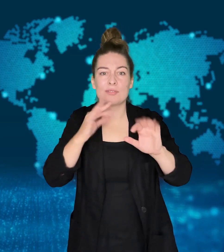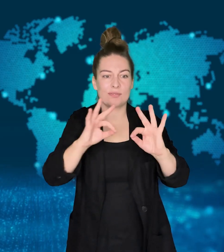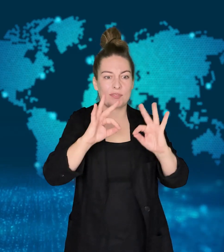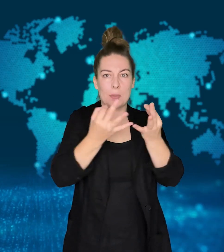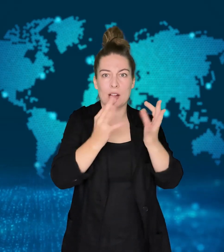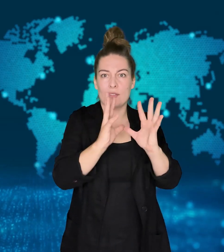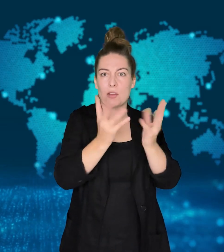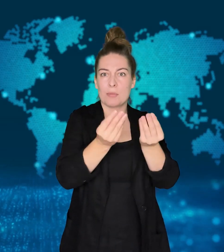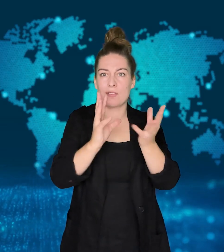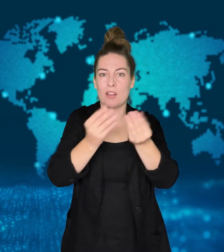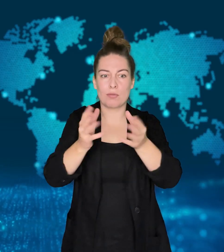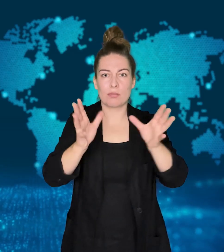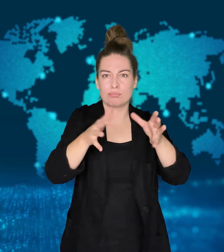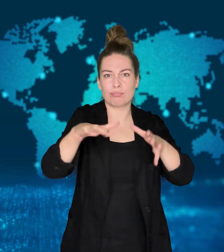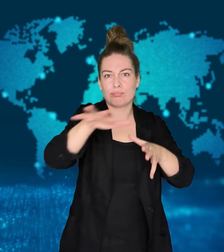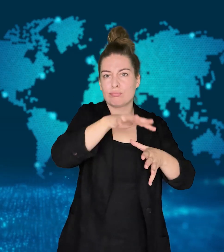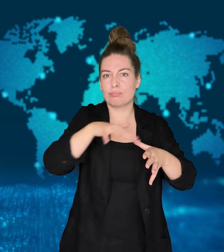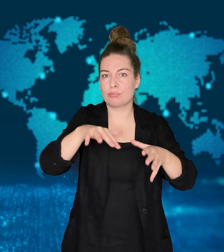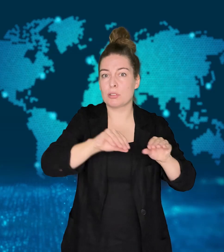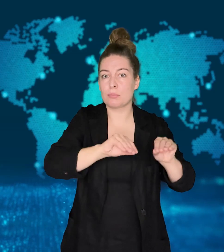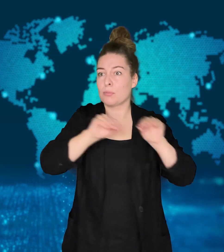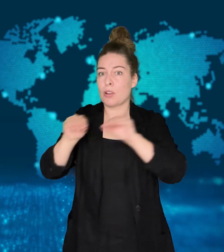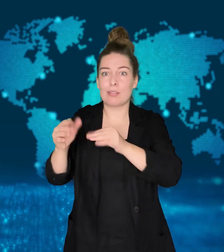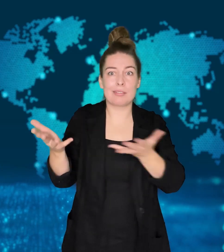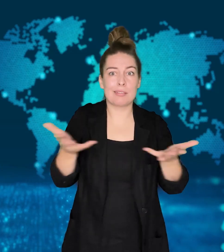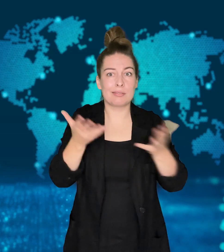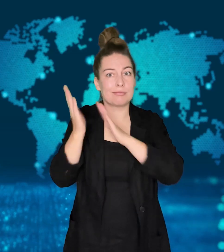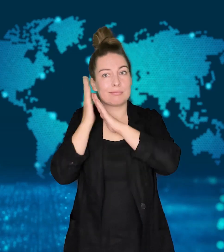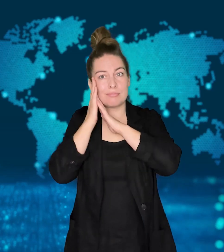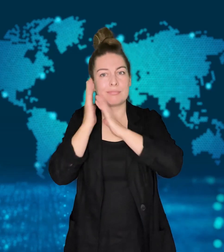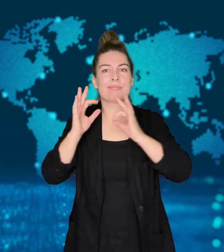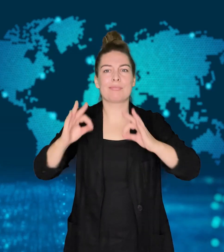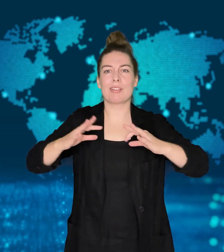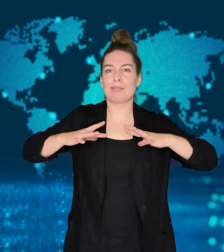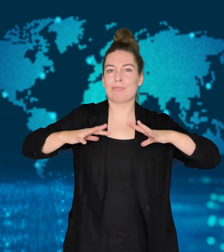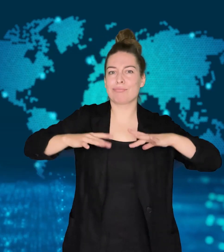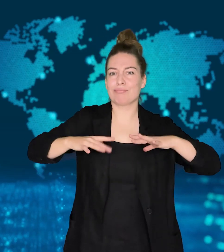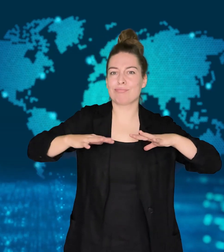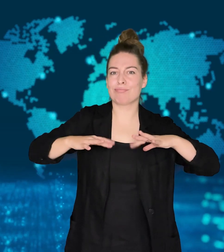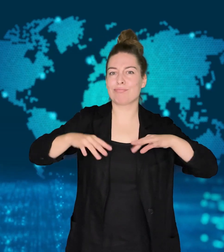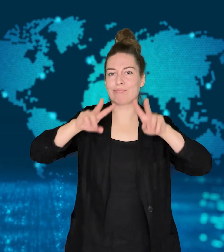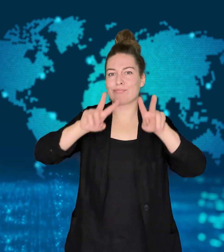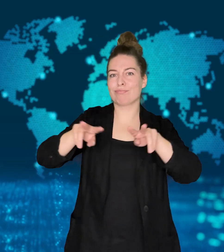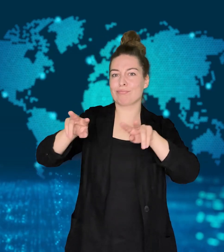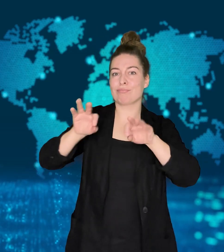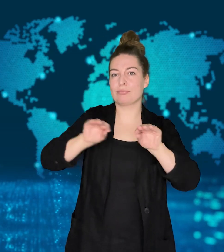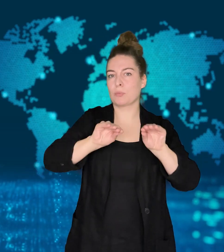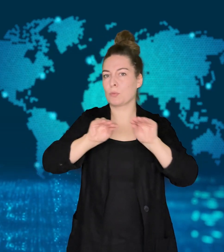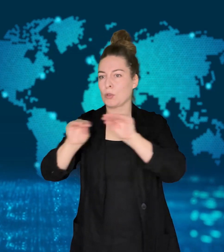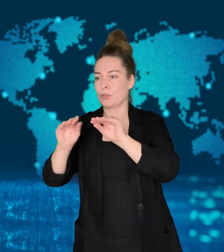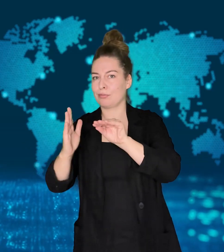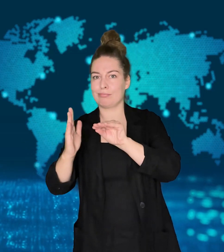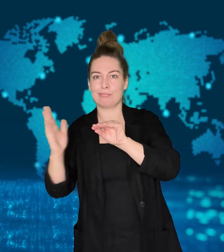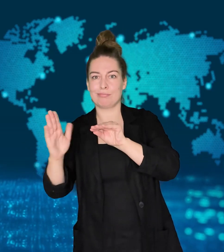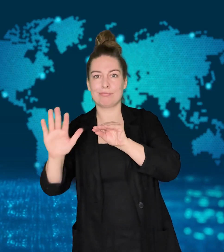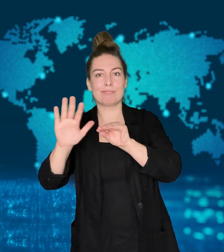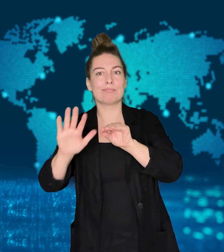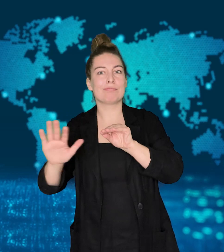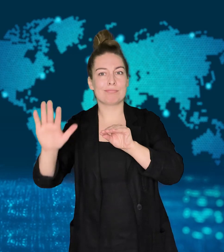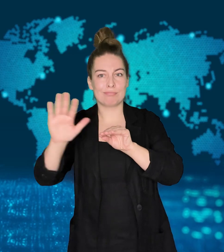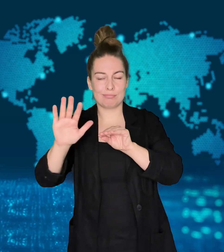Some Israeli families have taken up residence